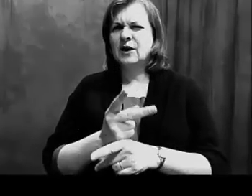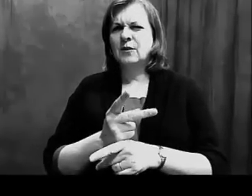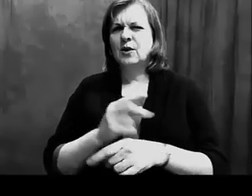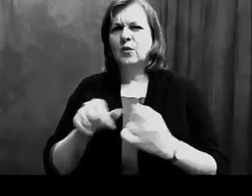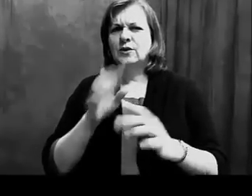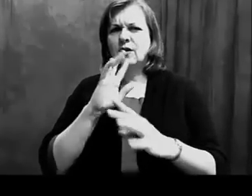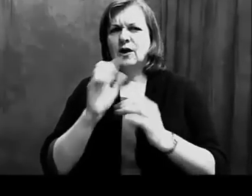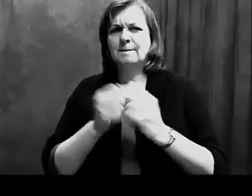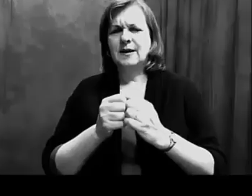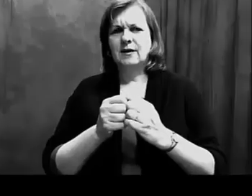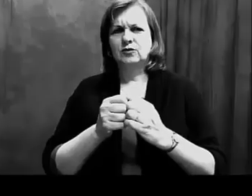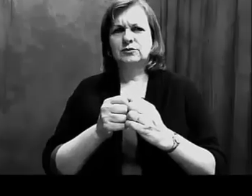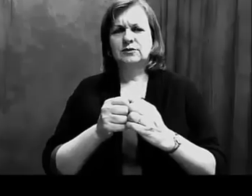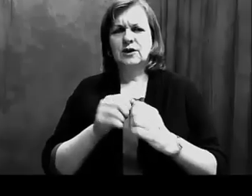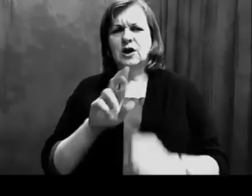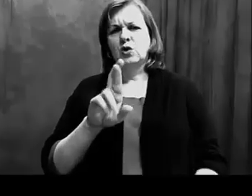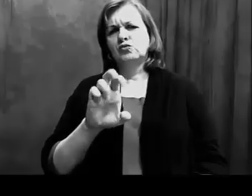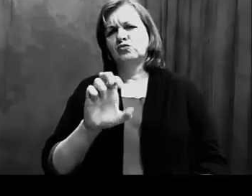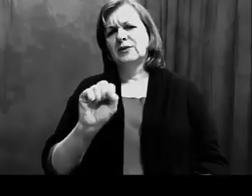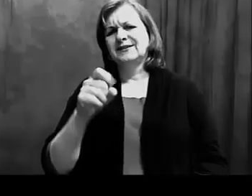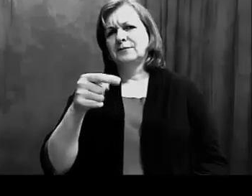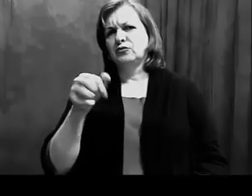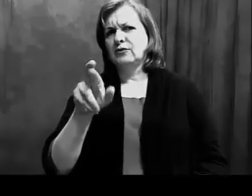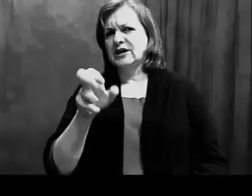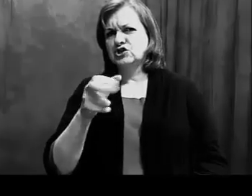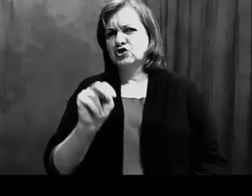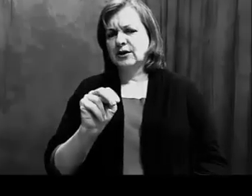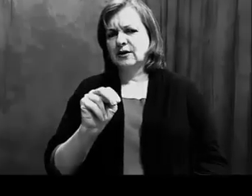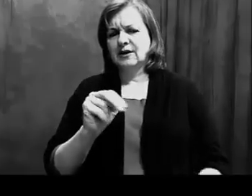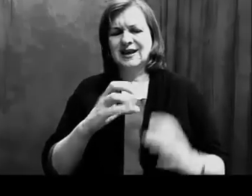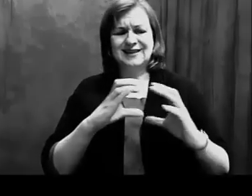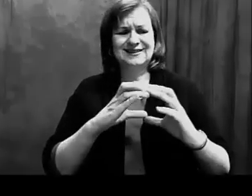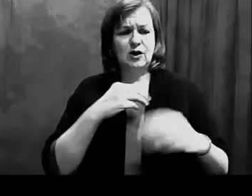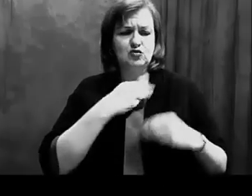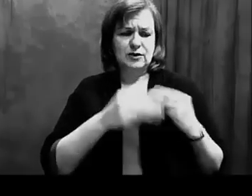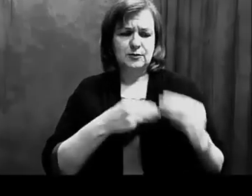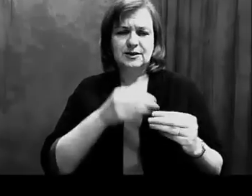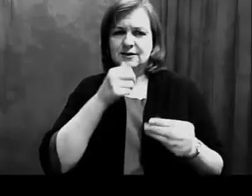be careful when we talk cell respiration we're not talking just